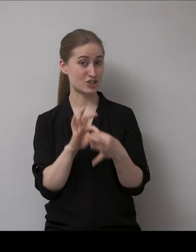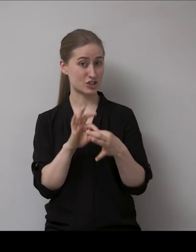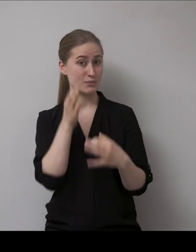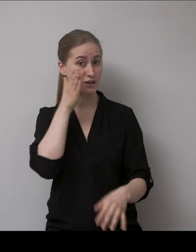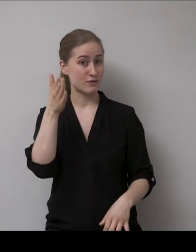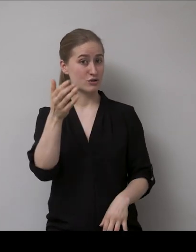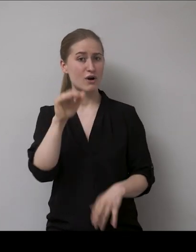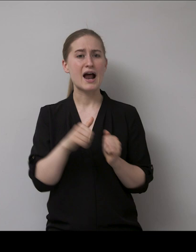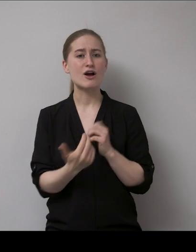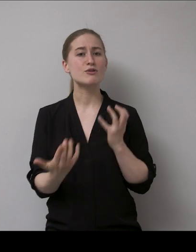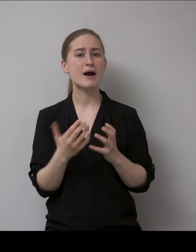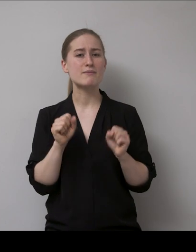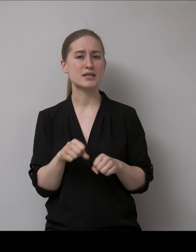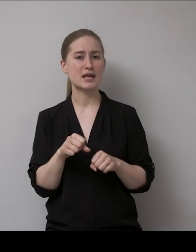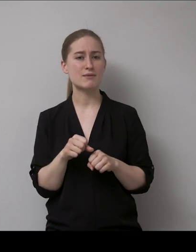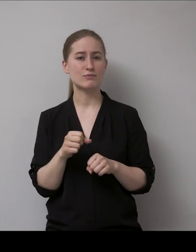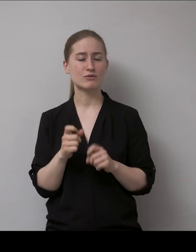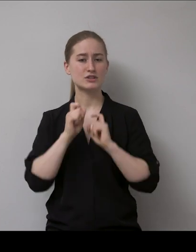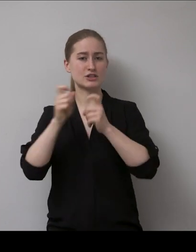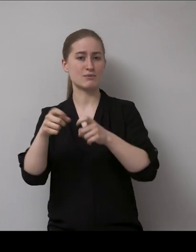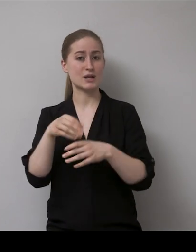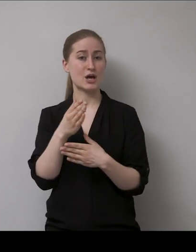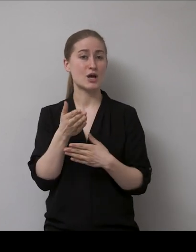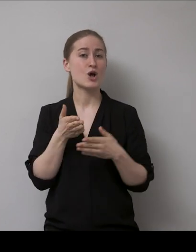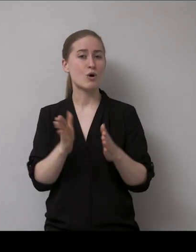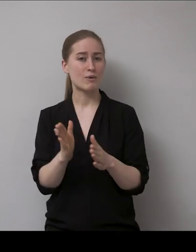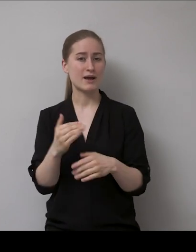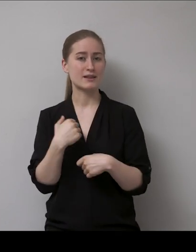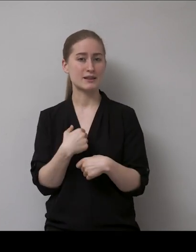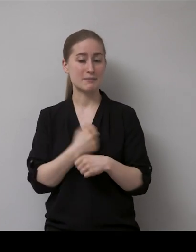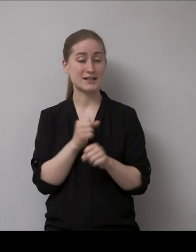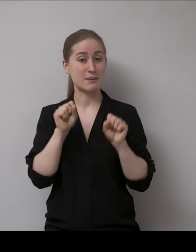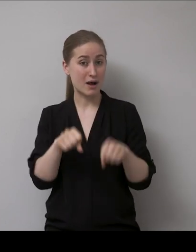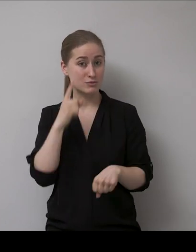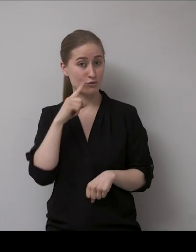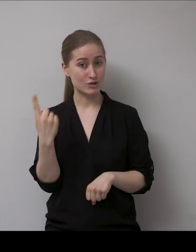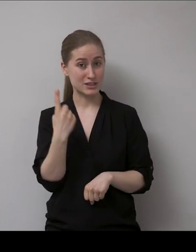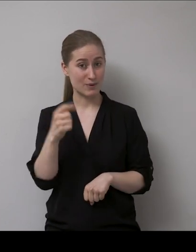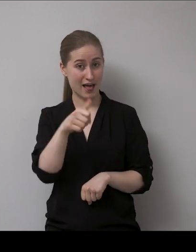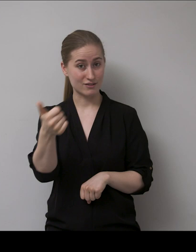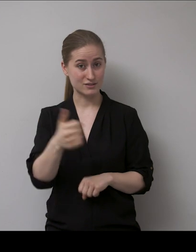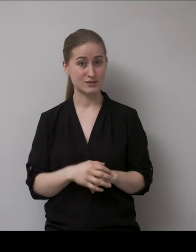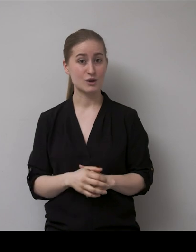or how you might be able to contribute in a way that makes possible for someone else what you are commemorating today.